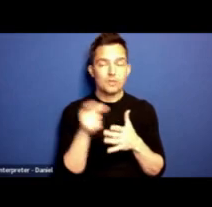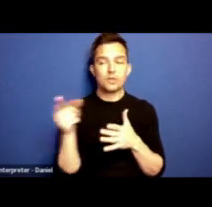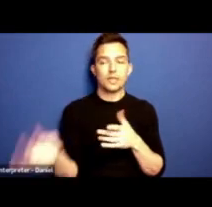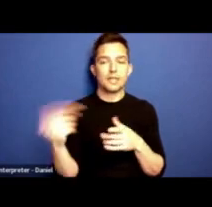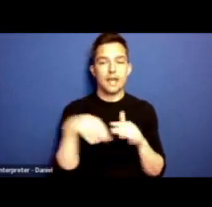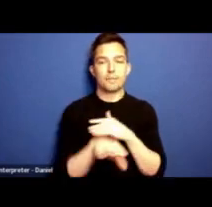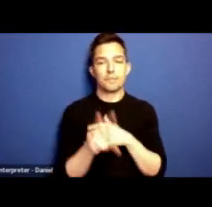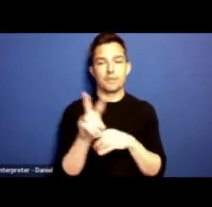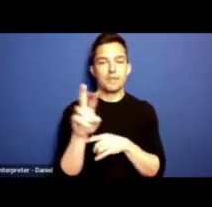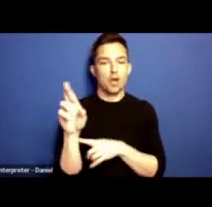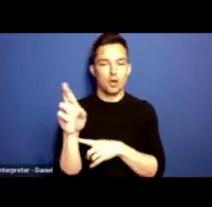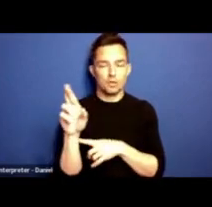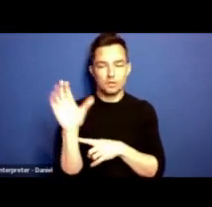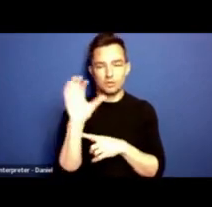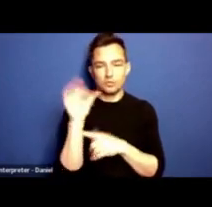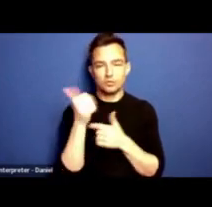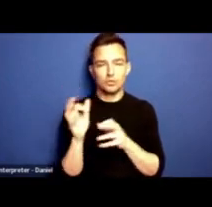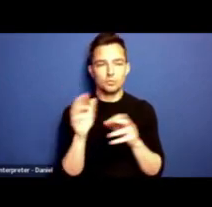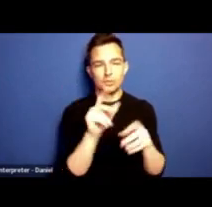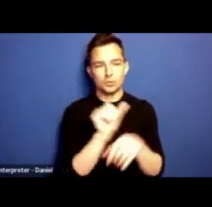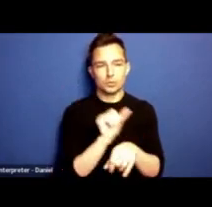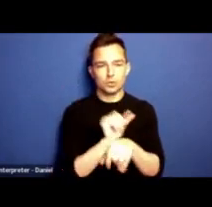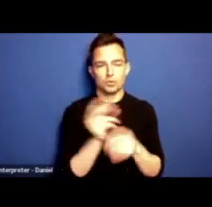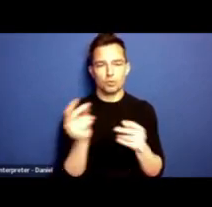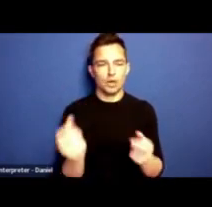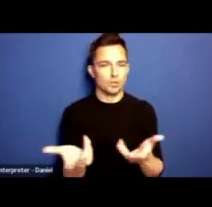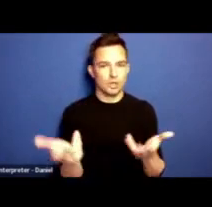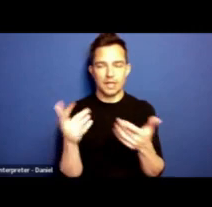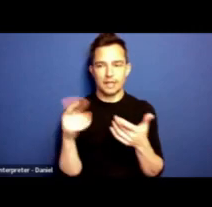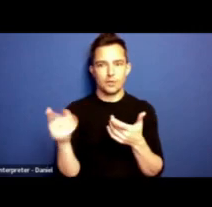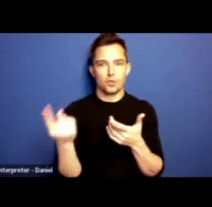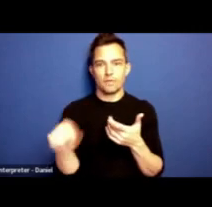Voc Rehab, looking to get back to work right away, like he was one of those go getter work.